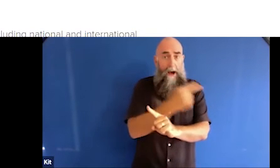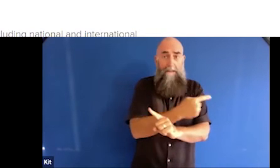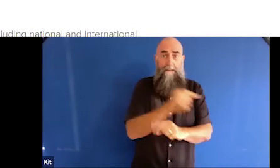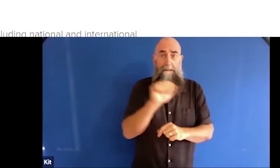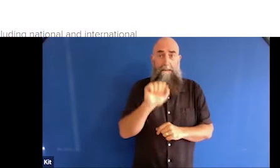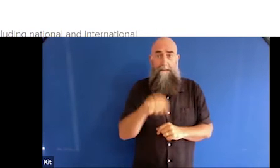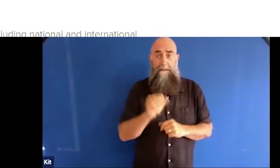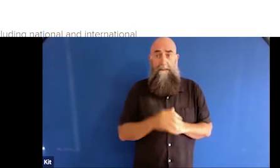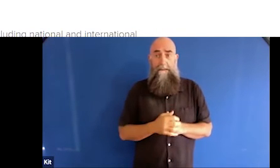there's not a lot of information